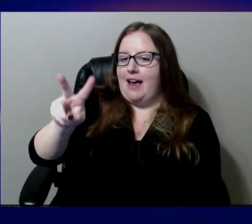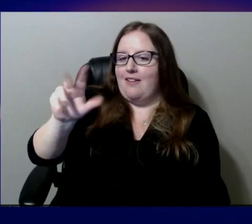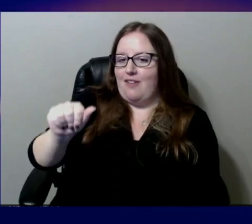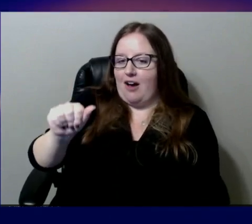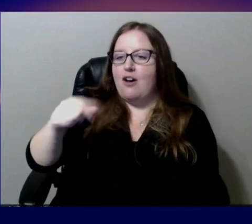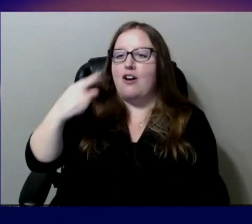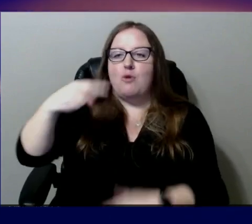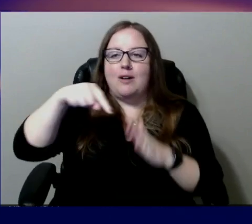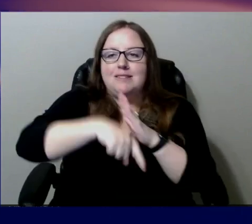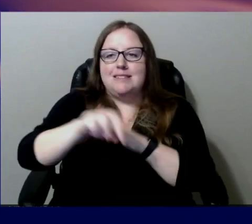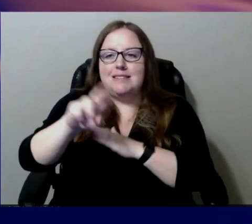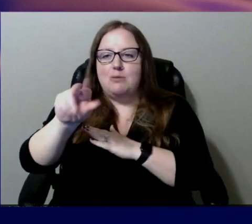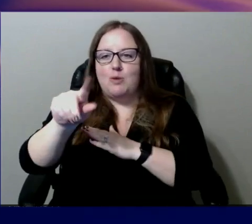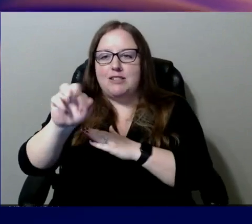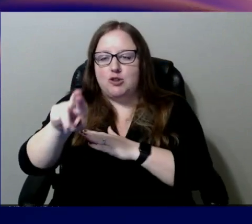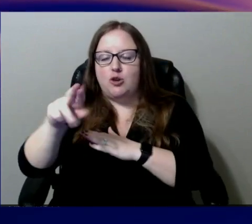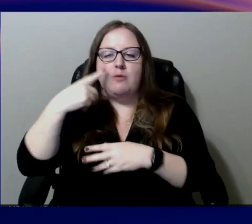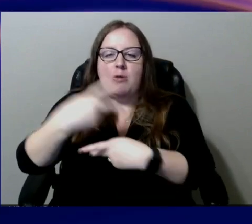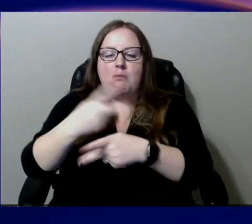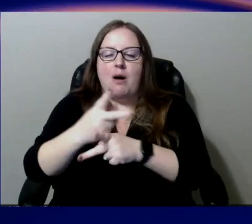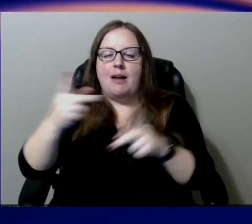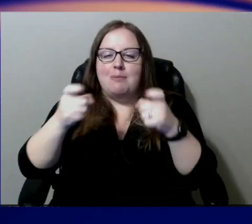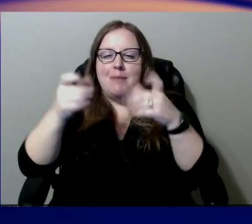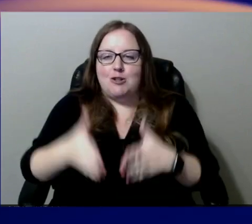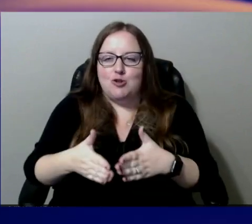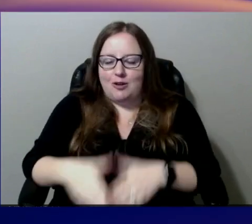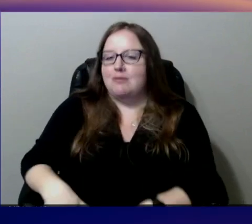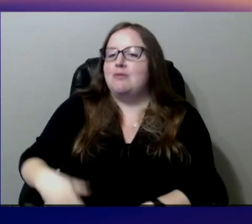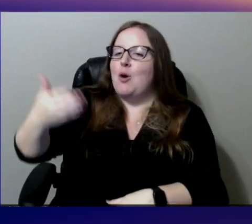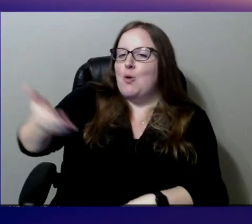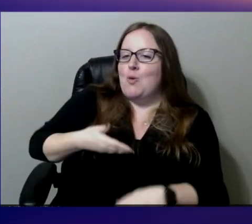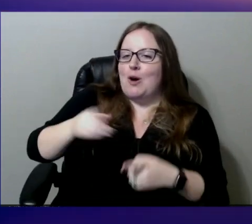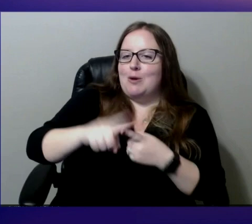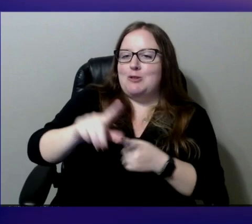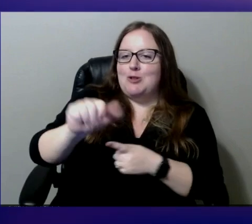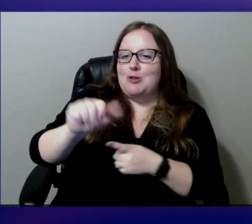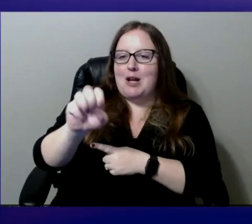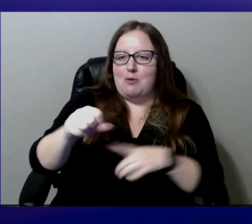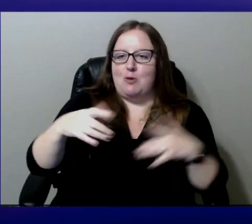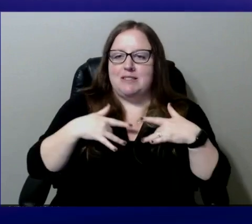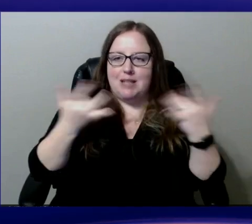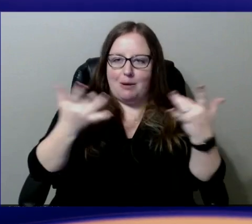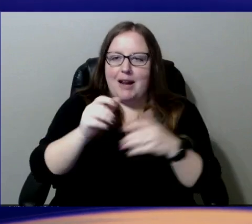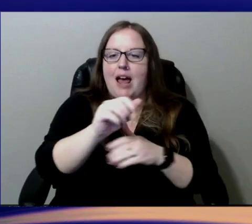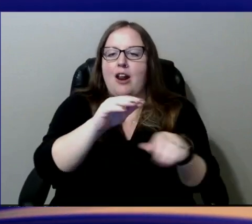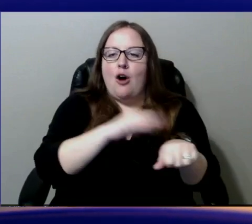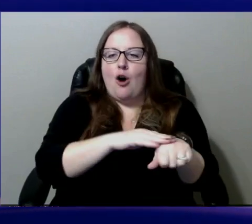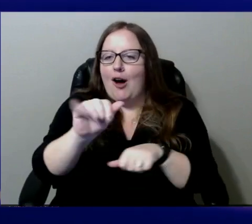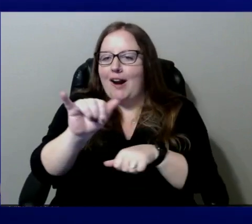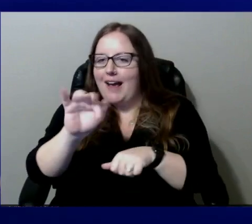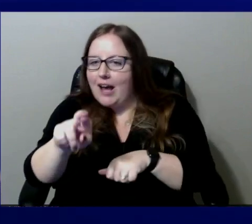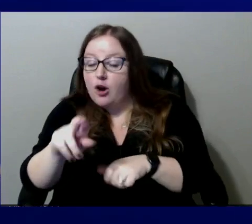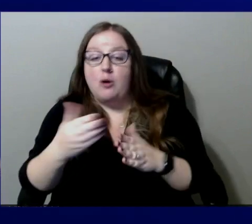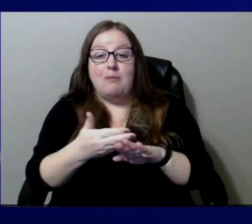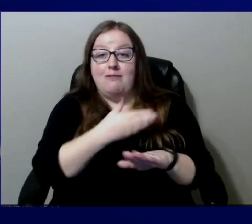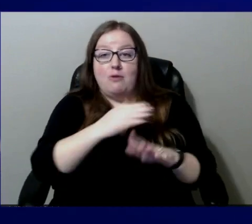Excellent, welcome. - Welcome. Welcome to AWS Summit and AWS On Air. So before we get started can you just brief us